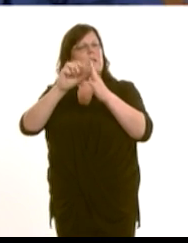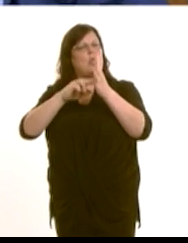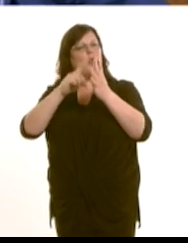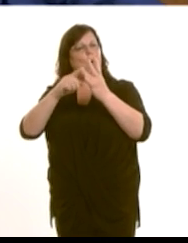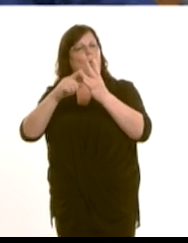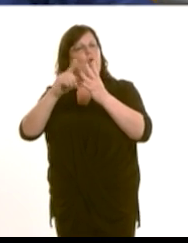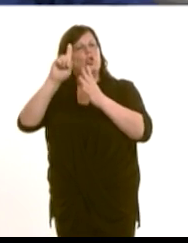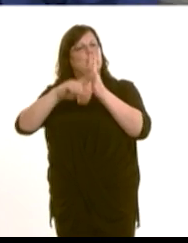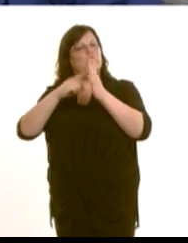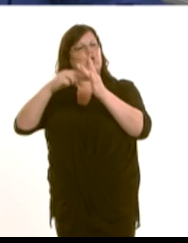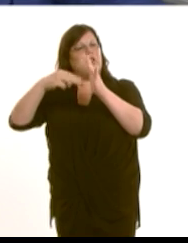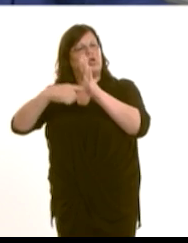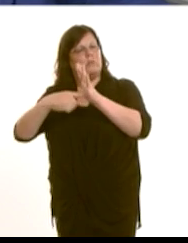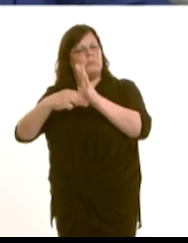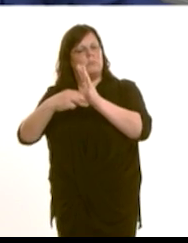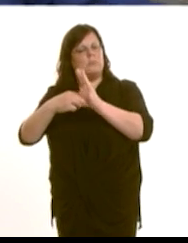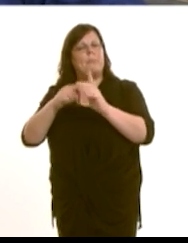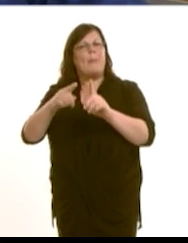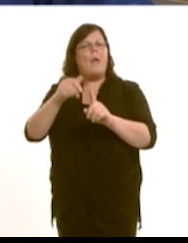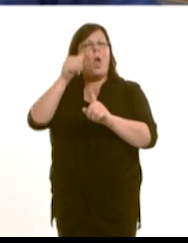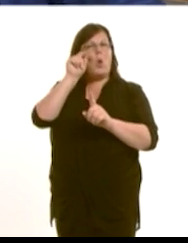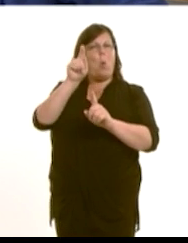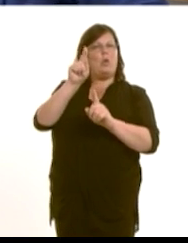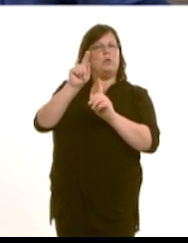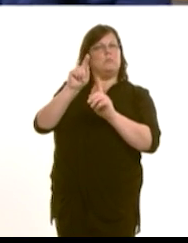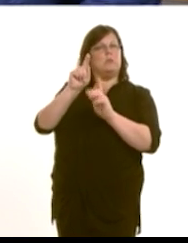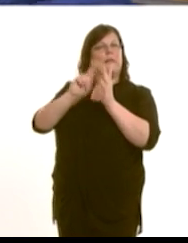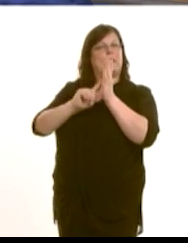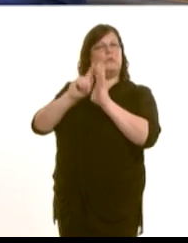In terms of Llandudno Junction, my understanding is that there has been a re-consultation,